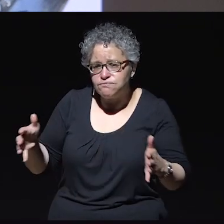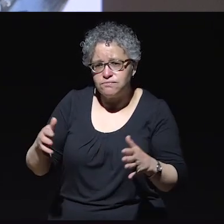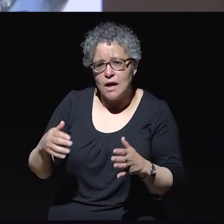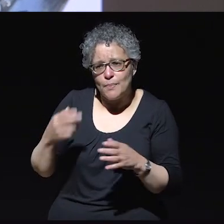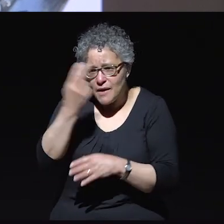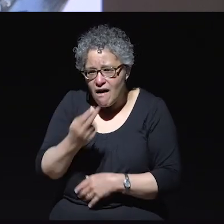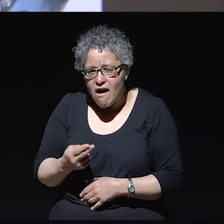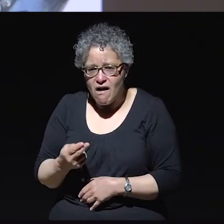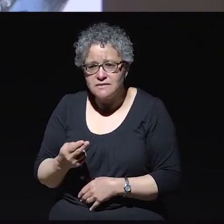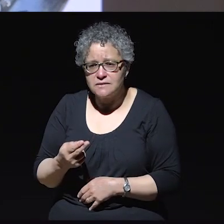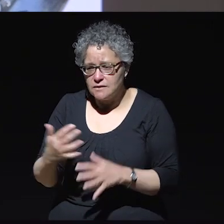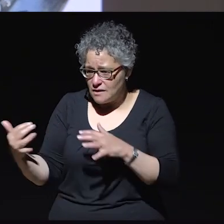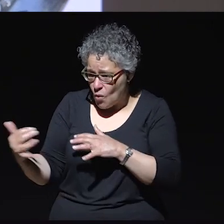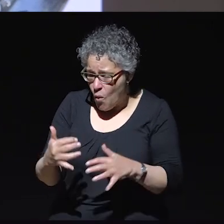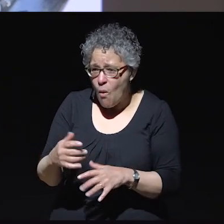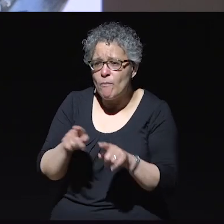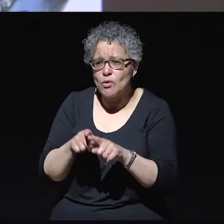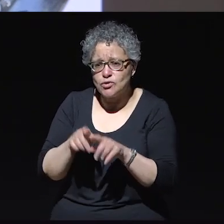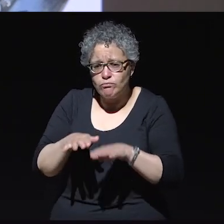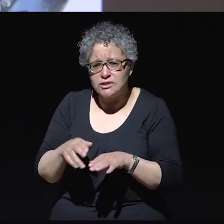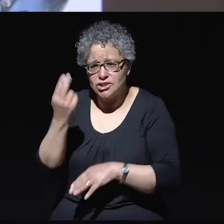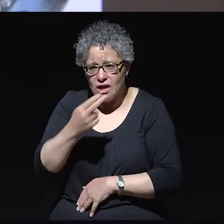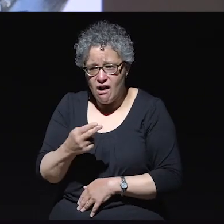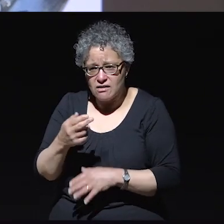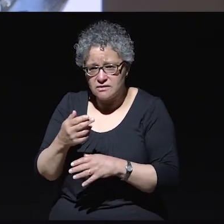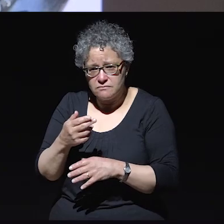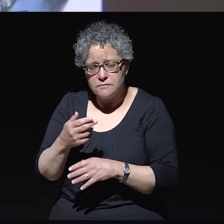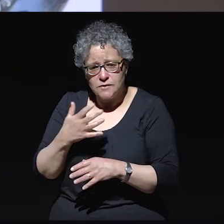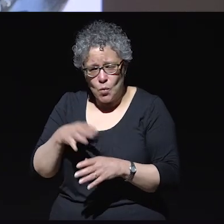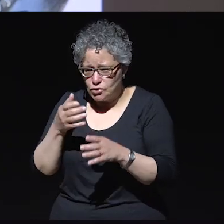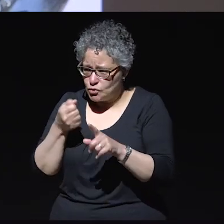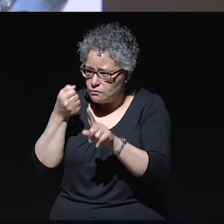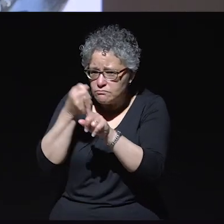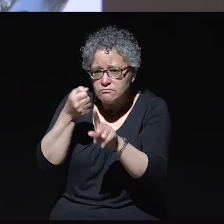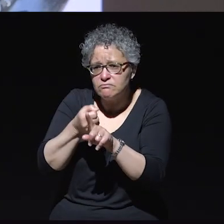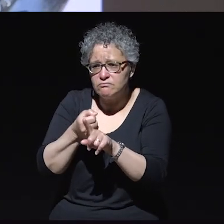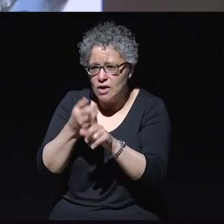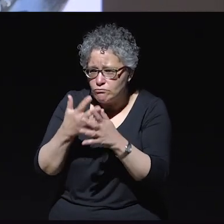but also the promotion of British art, therefore, that comes out of the Napoleonic War period